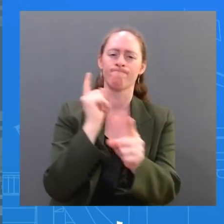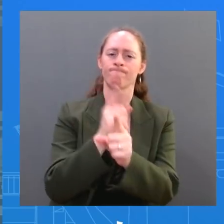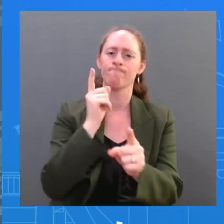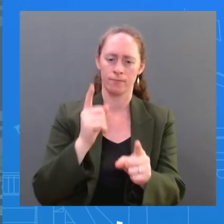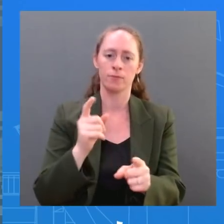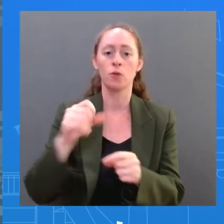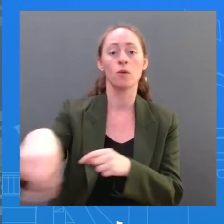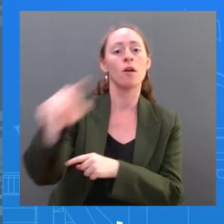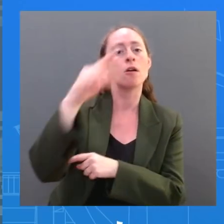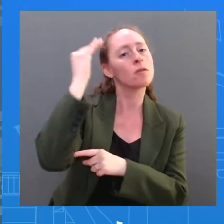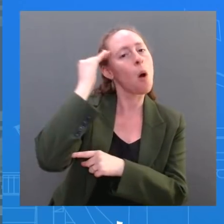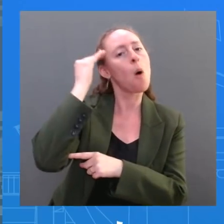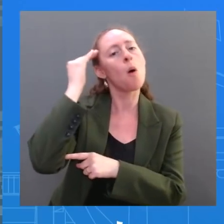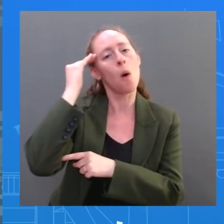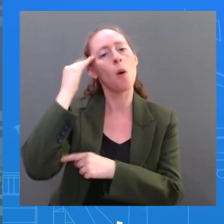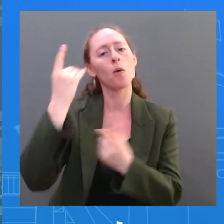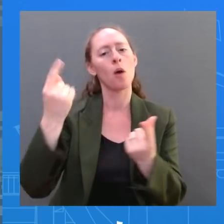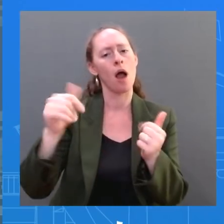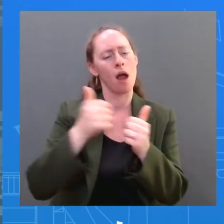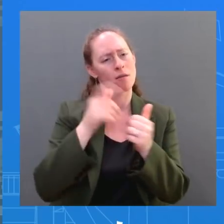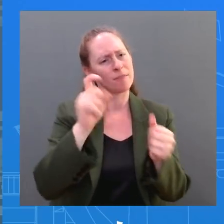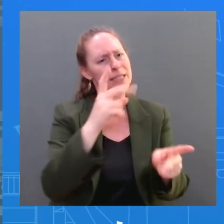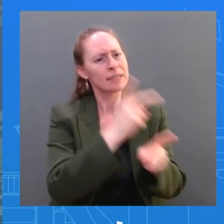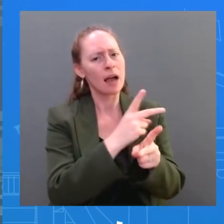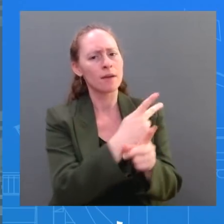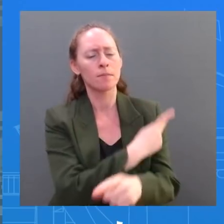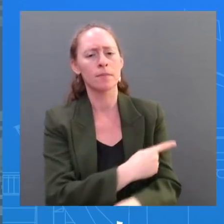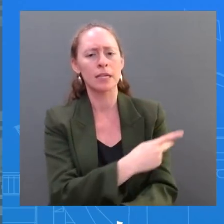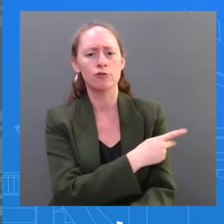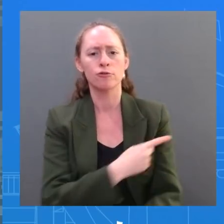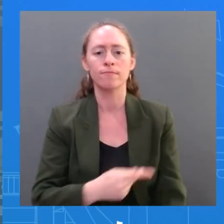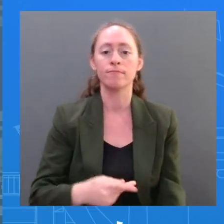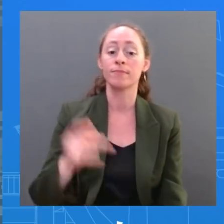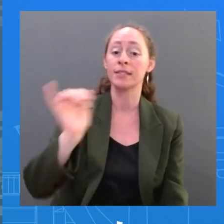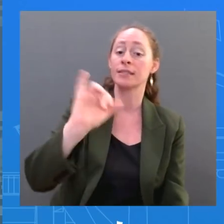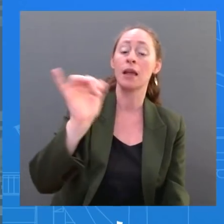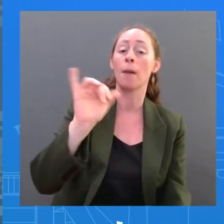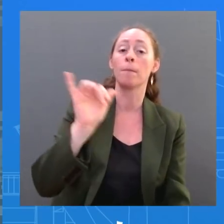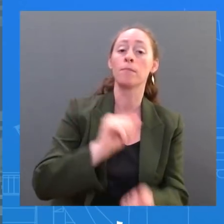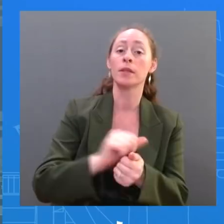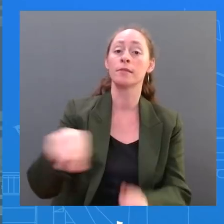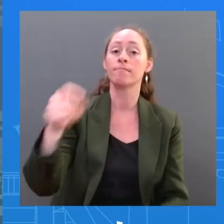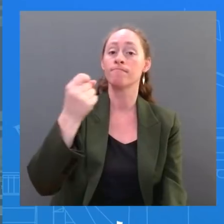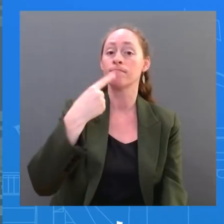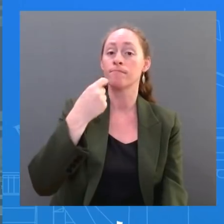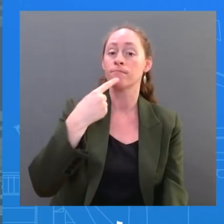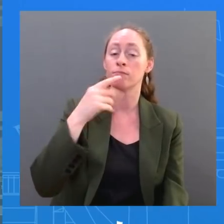You know, again, back to the notion of legal chaos, pharmacists don't know whether they can dispense mifepristone,